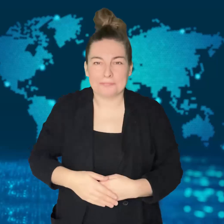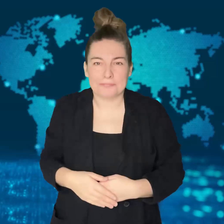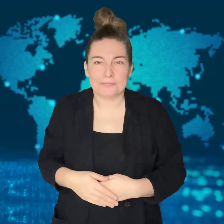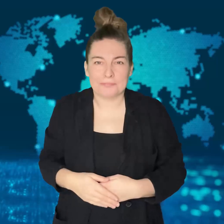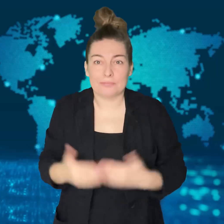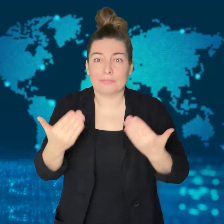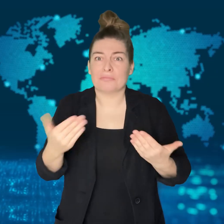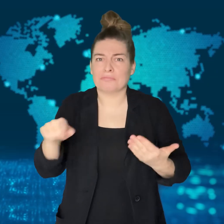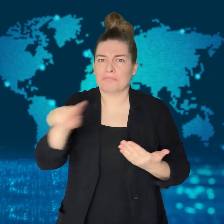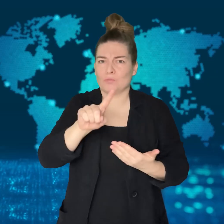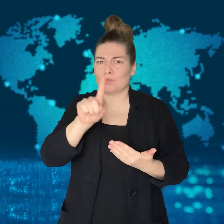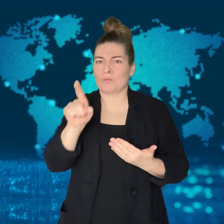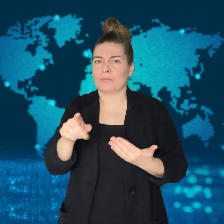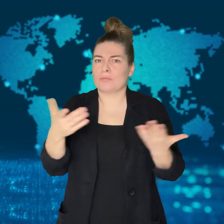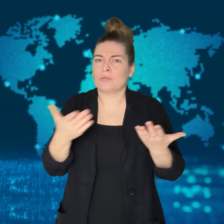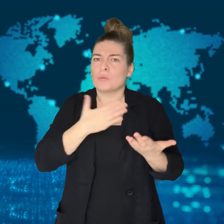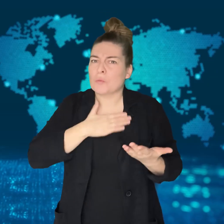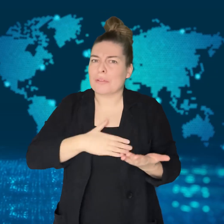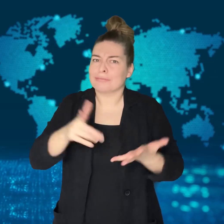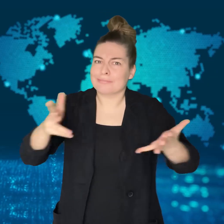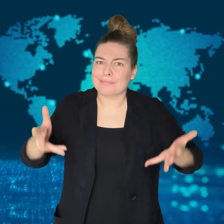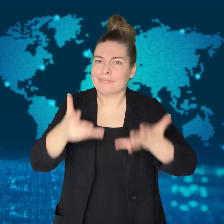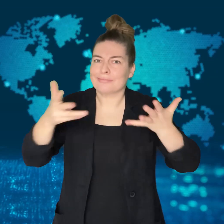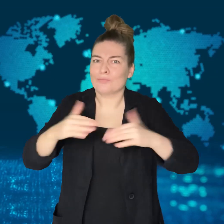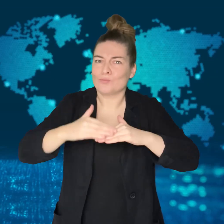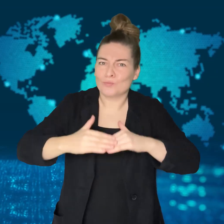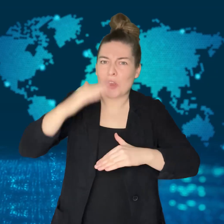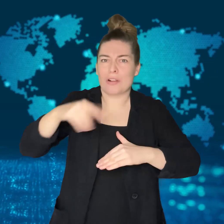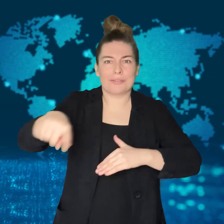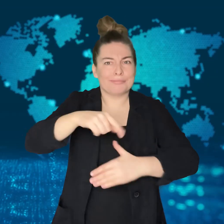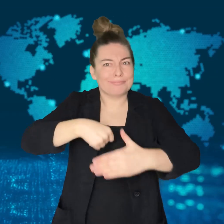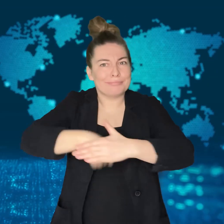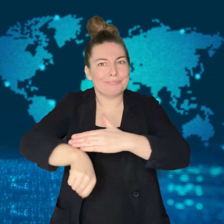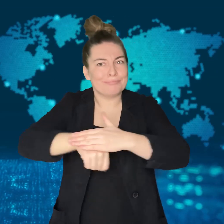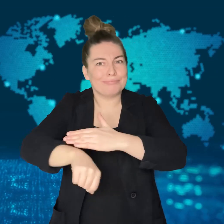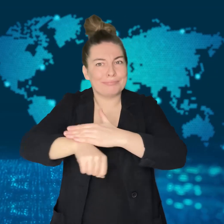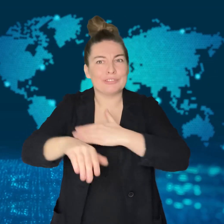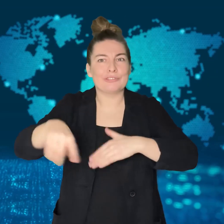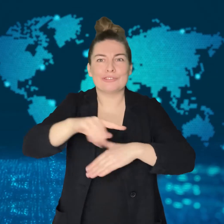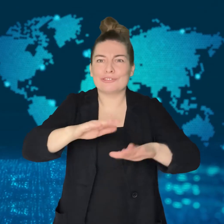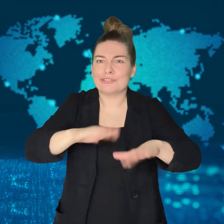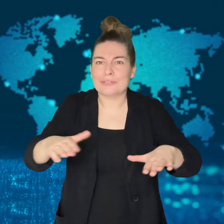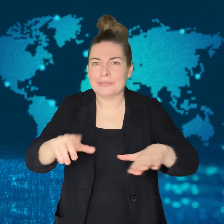raise its birth rate.